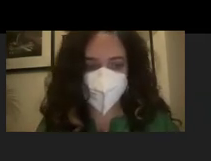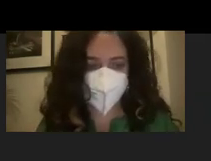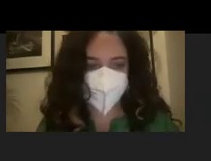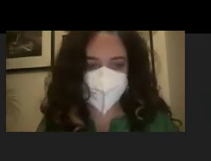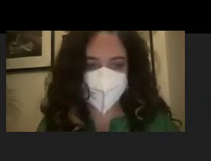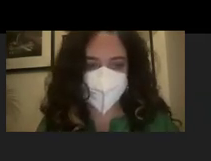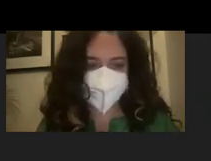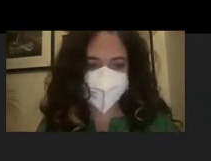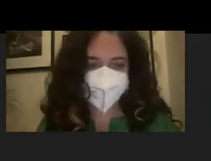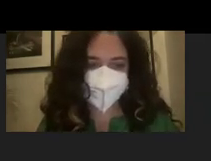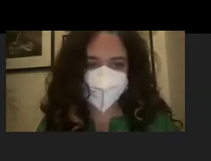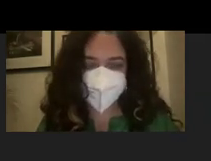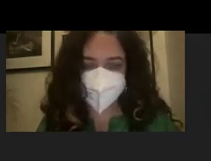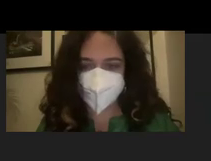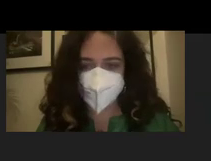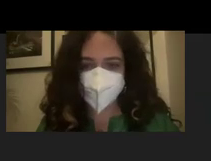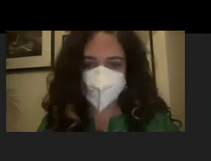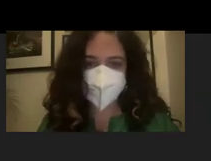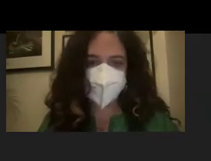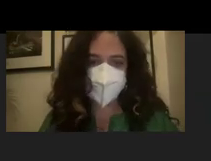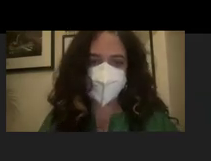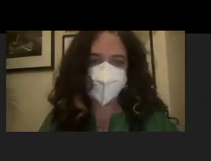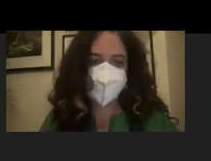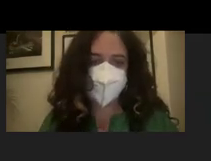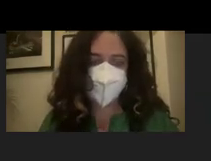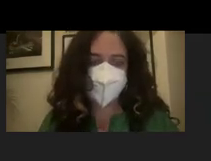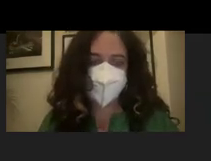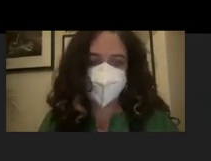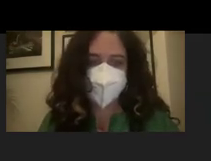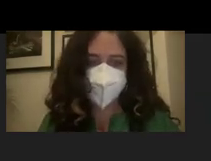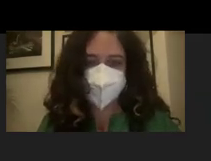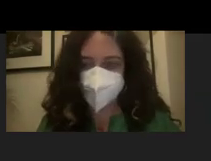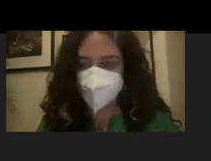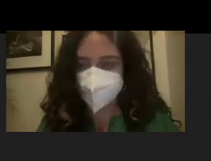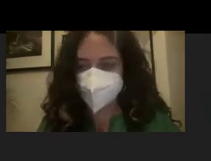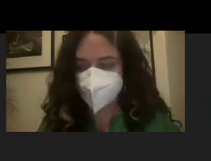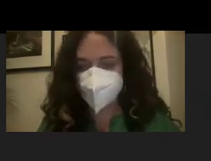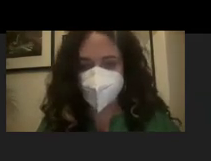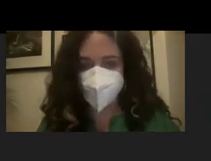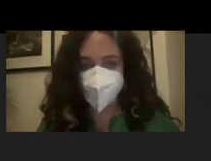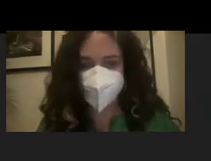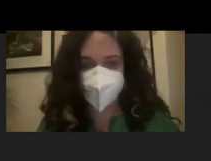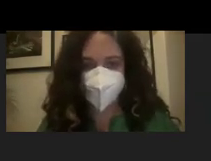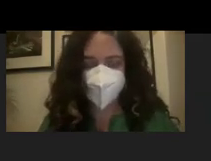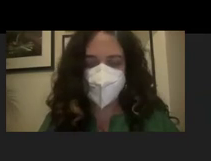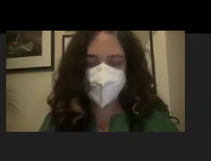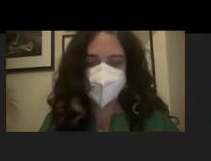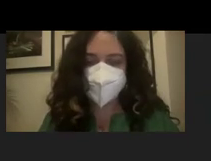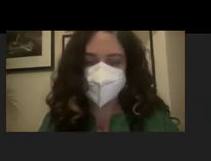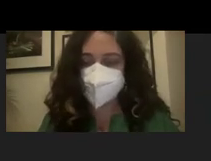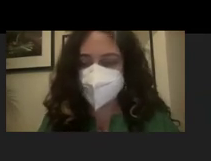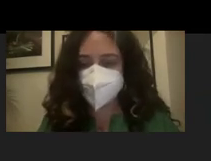and covid-19 next slide tracing the narratives that we've seen since 2020 from the first day of